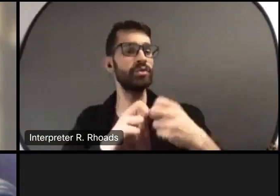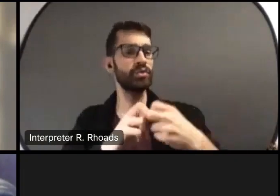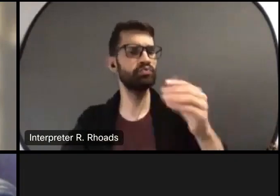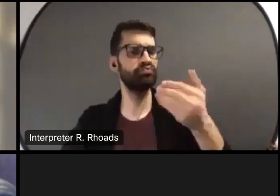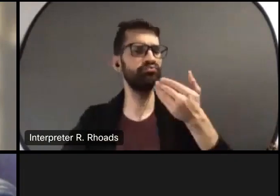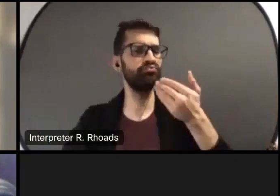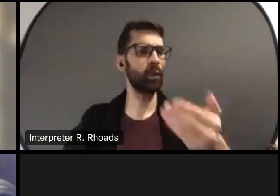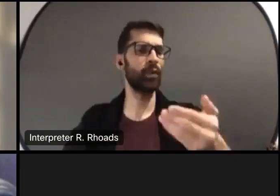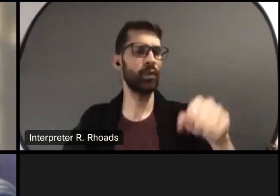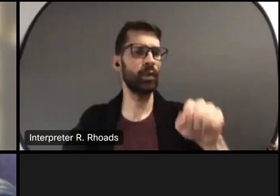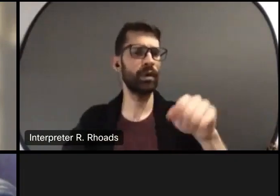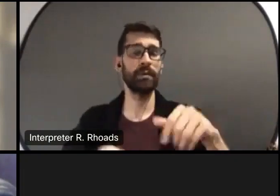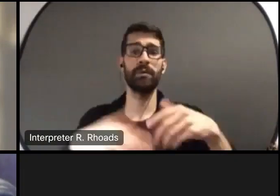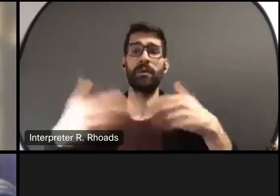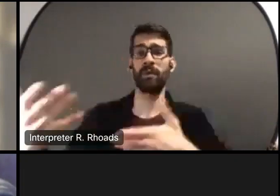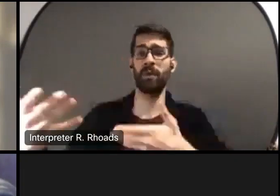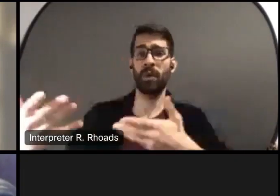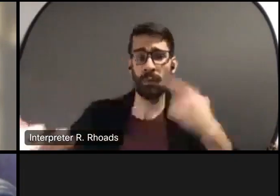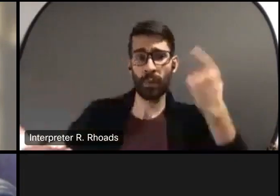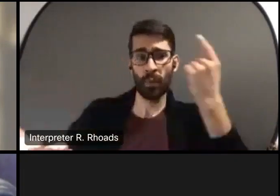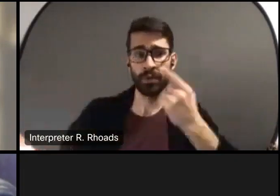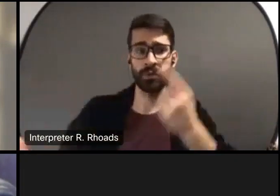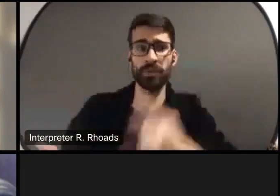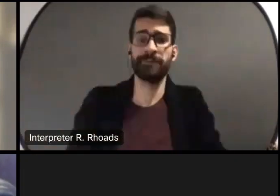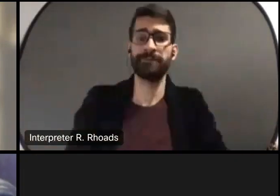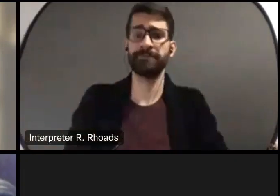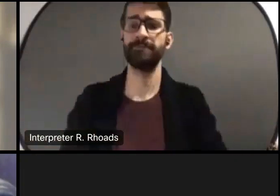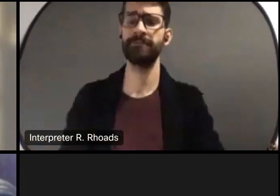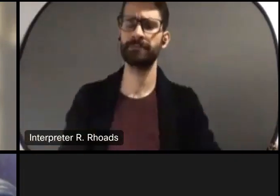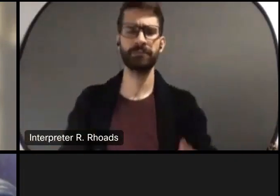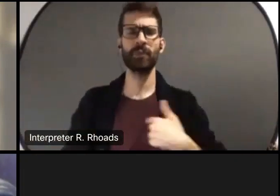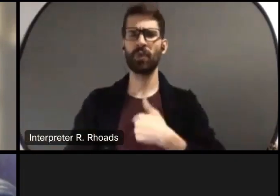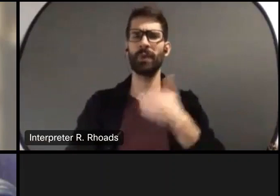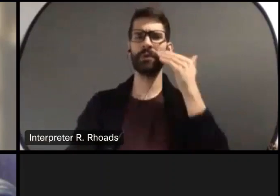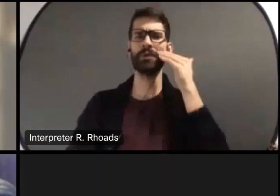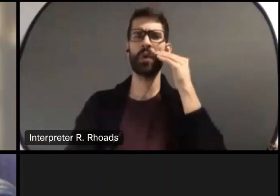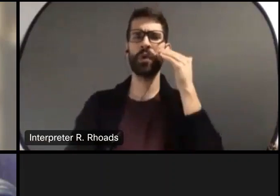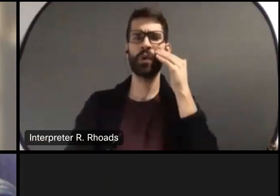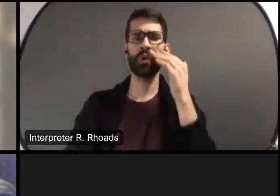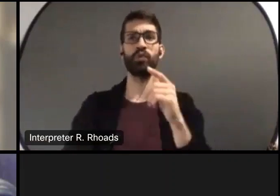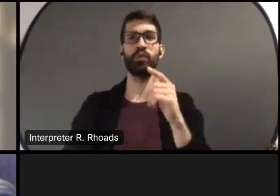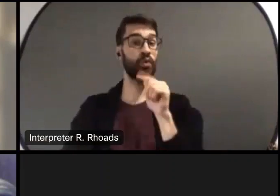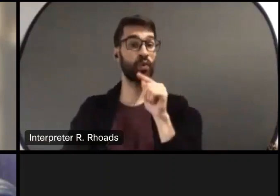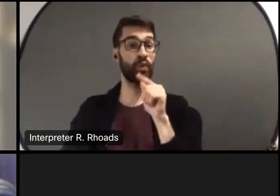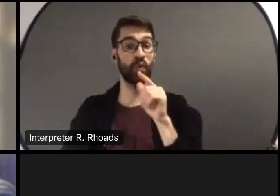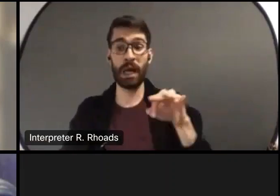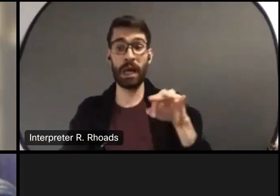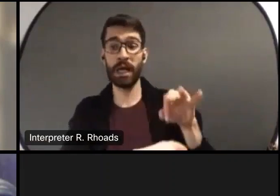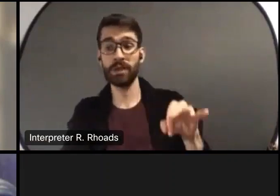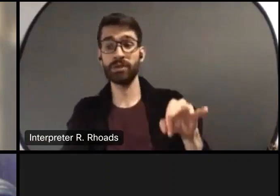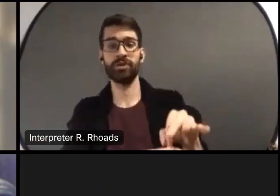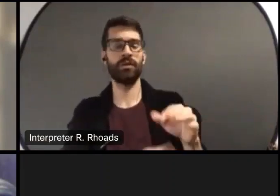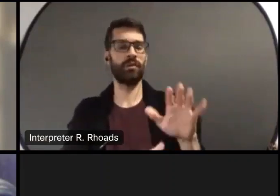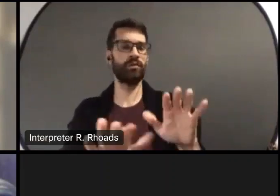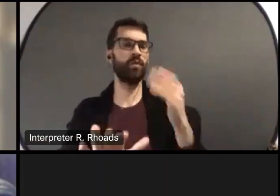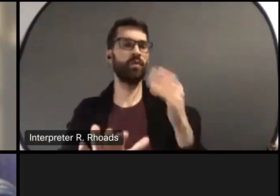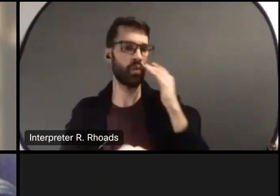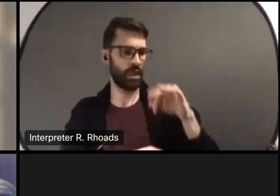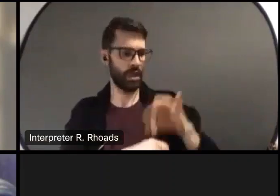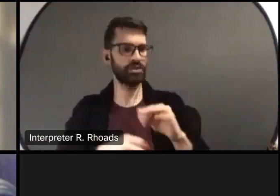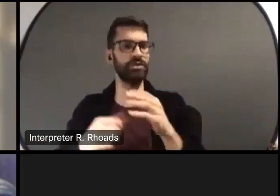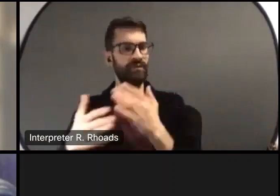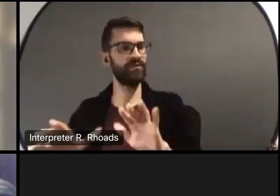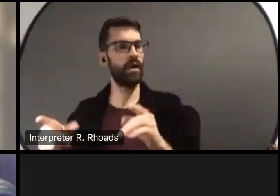Is it at all possible because we know who you know the election has has occurred and unless they're